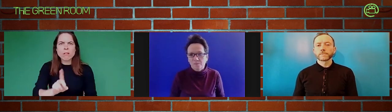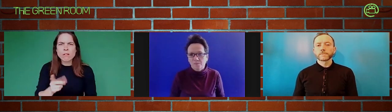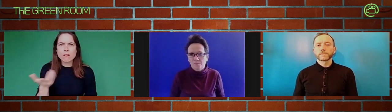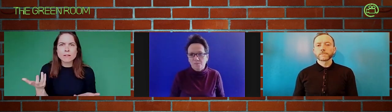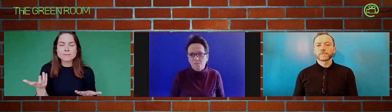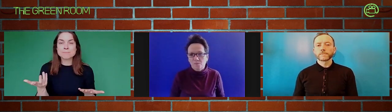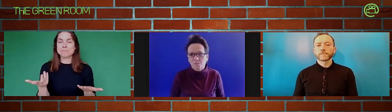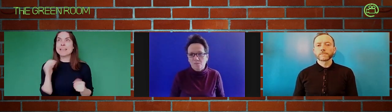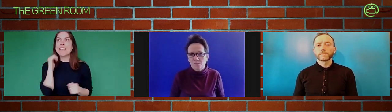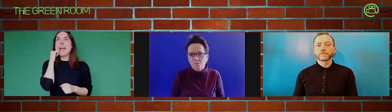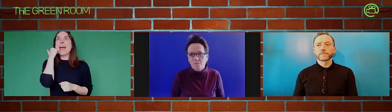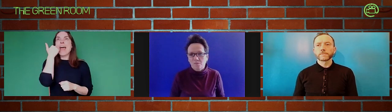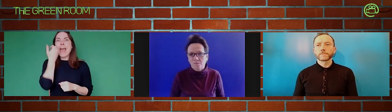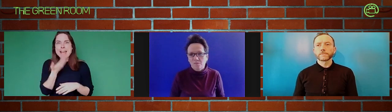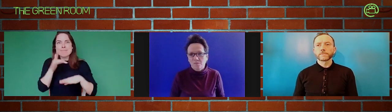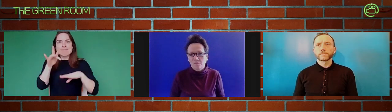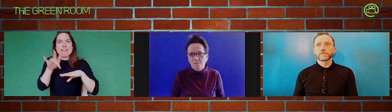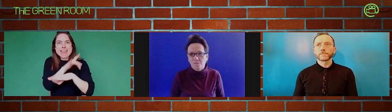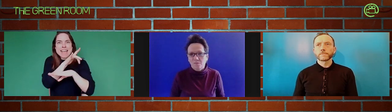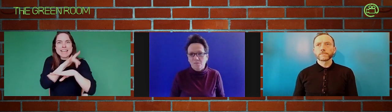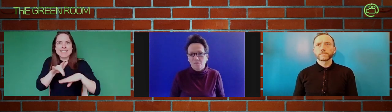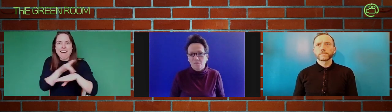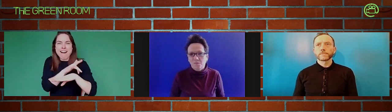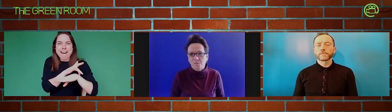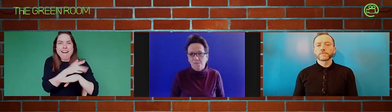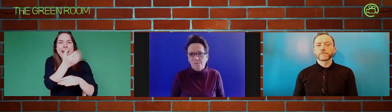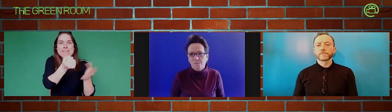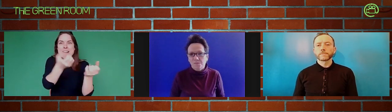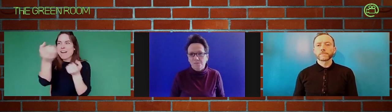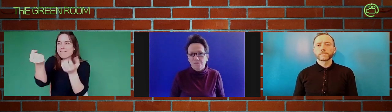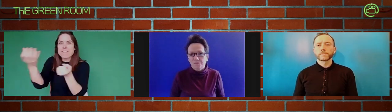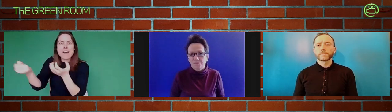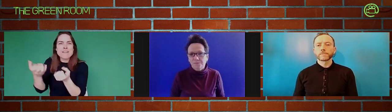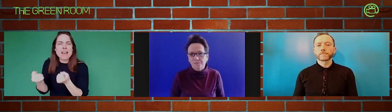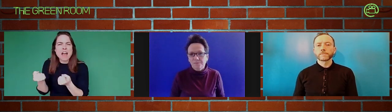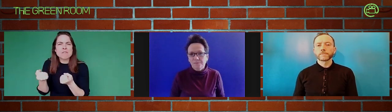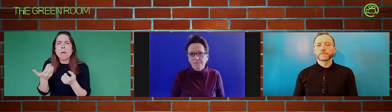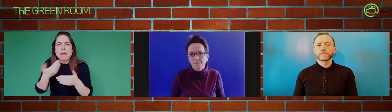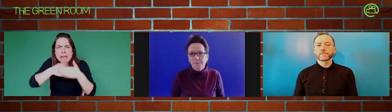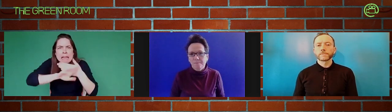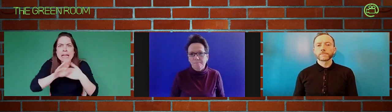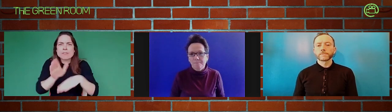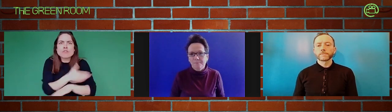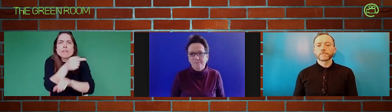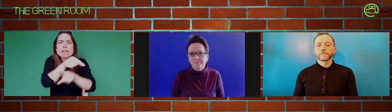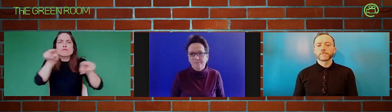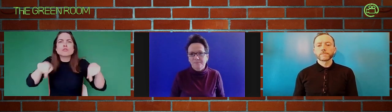single theatre and it's a place where all of the artists involved in shows can go, whether it be technicians,